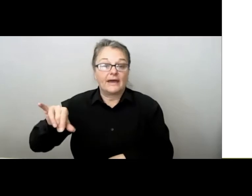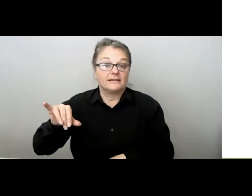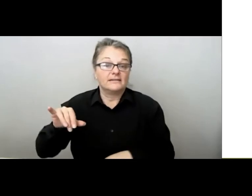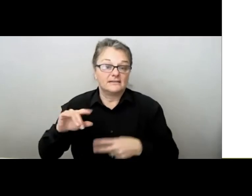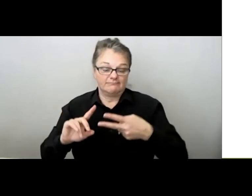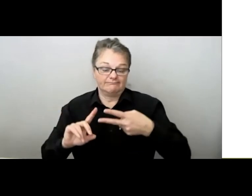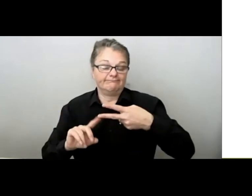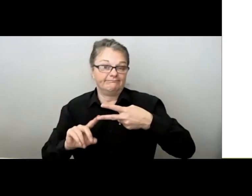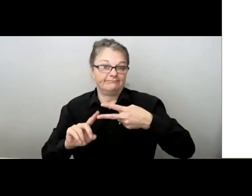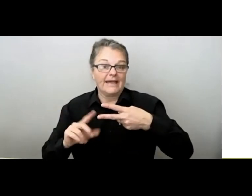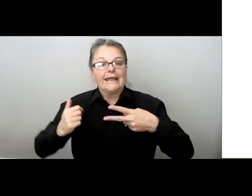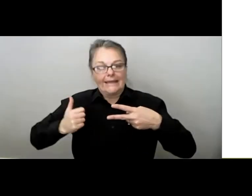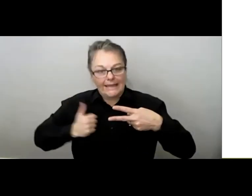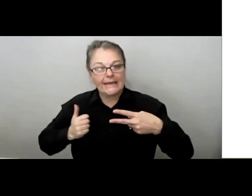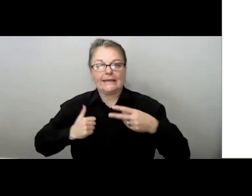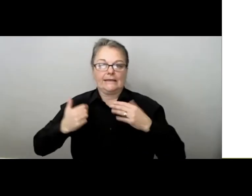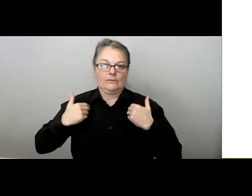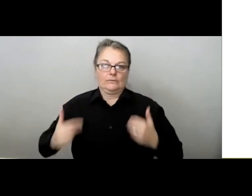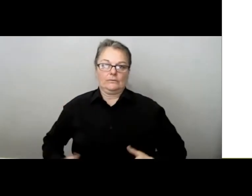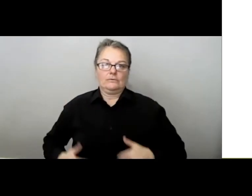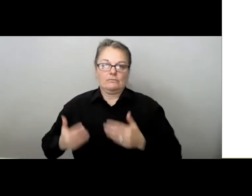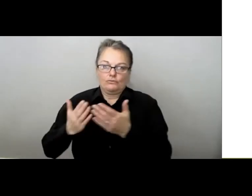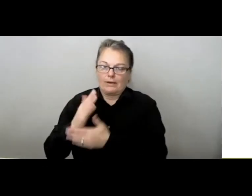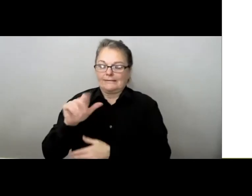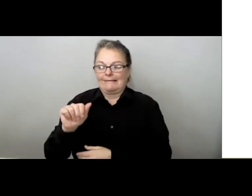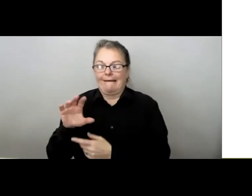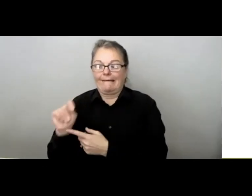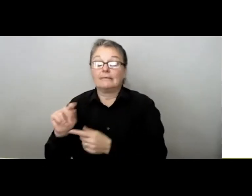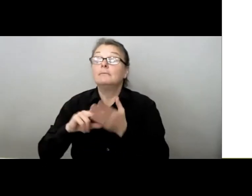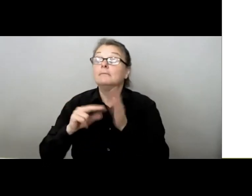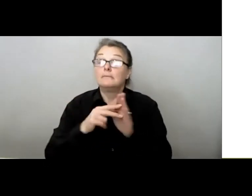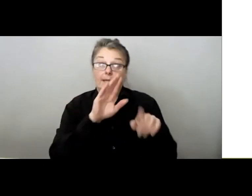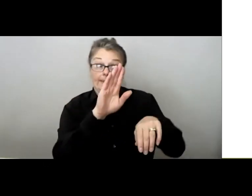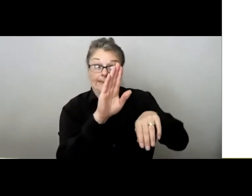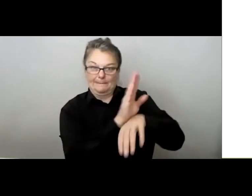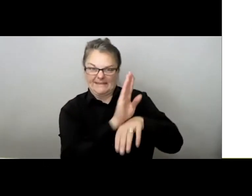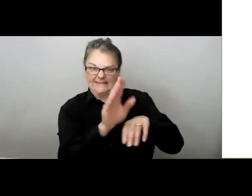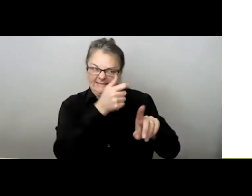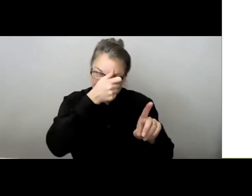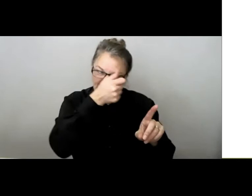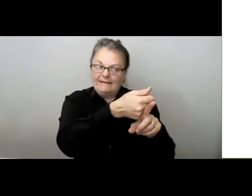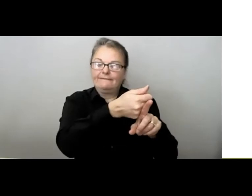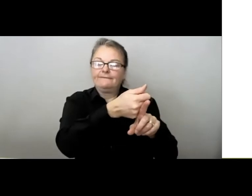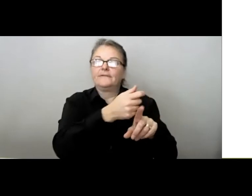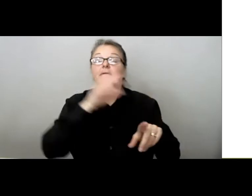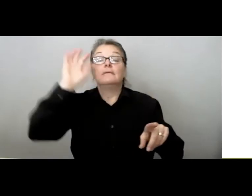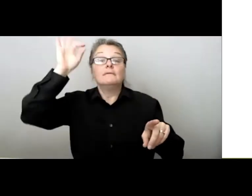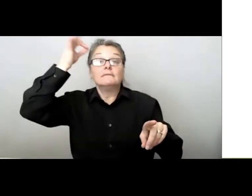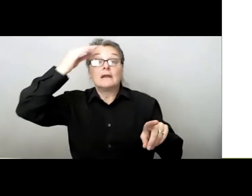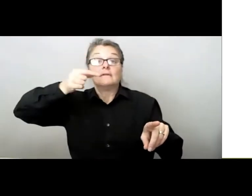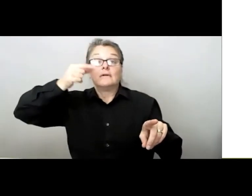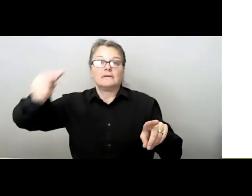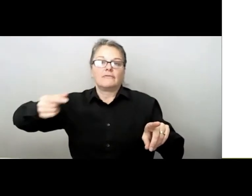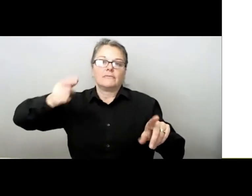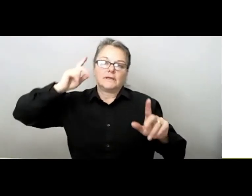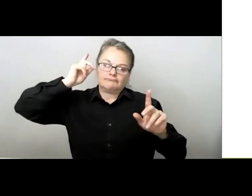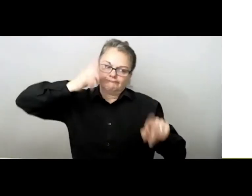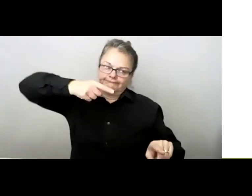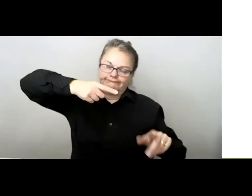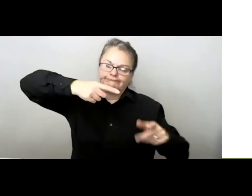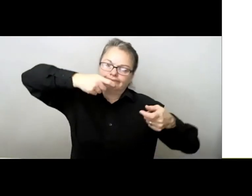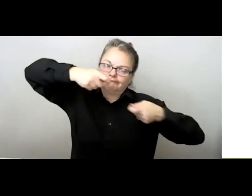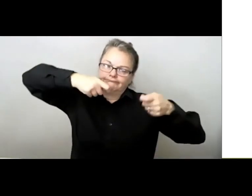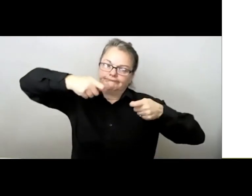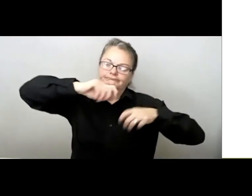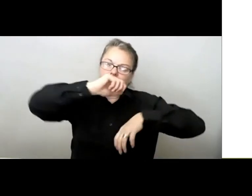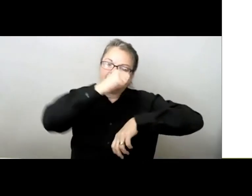AGENCY IS REGULATED BY THE FEDERAL GOVERNMENT. SO THAT MEANS, THAT IN THINGS LIKE BANKING,